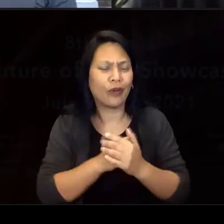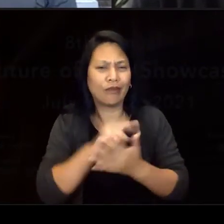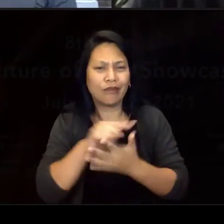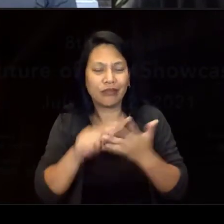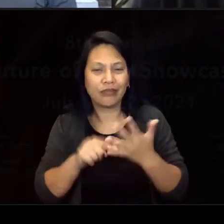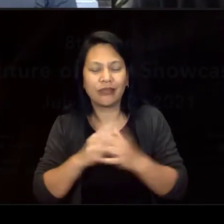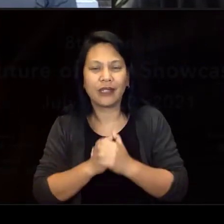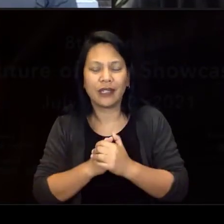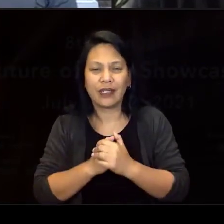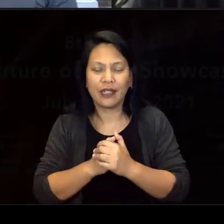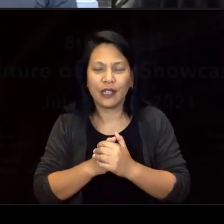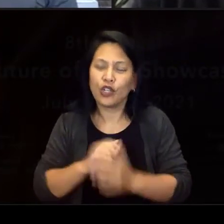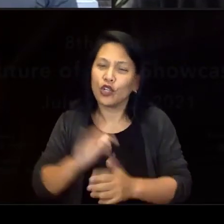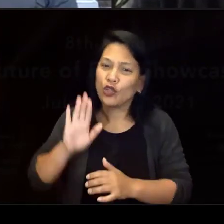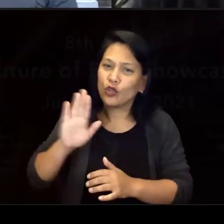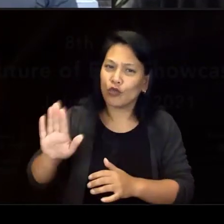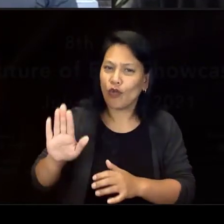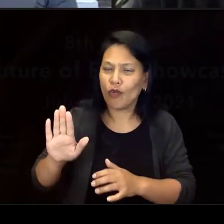And what would you recommend to these folks?